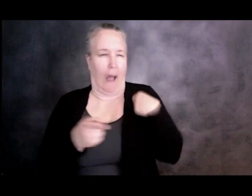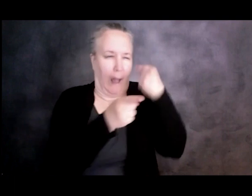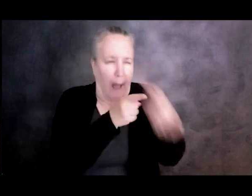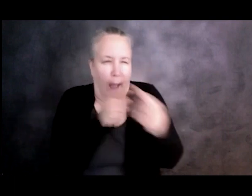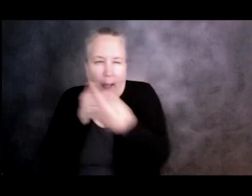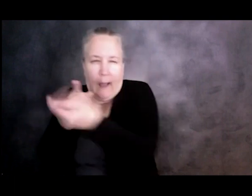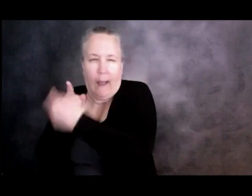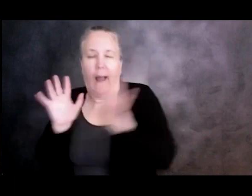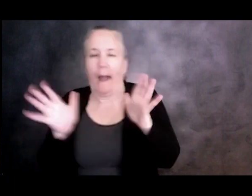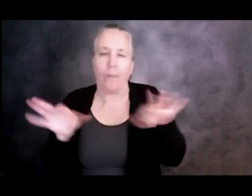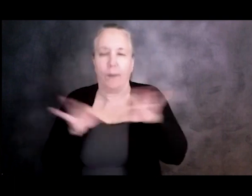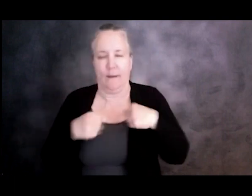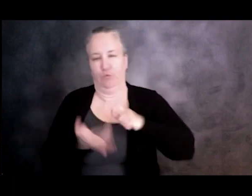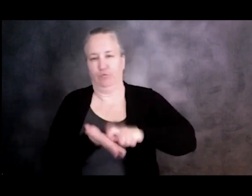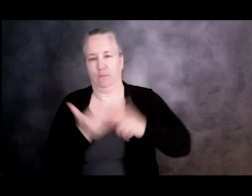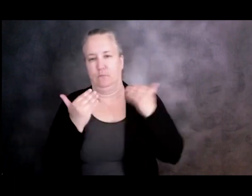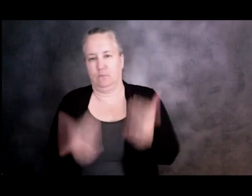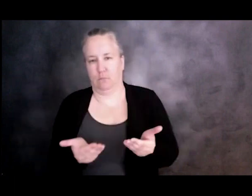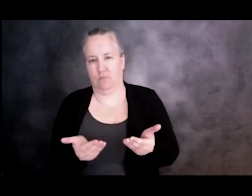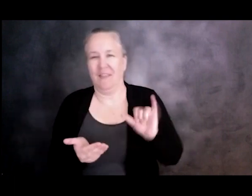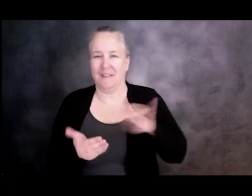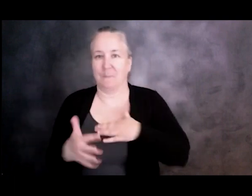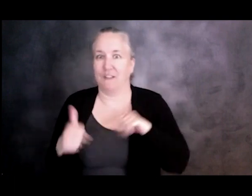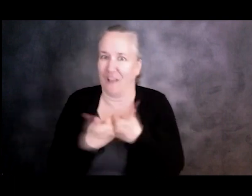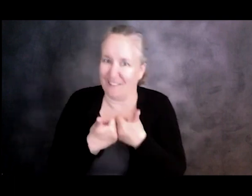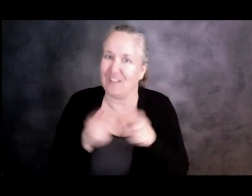So that's the challenge that I think I have as a professional Vietnamese